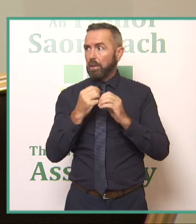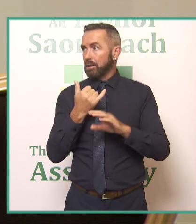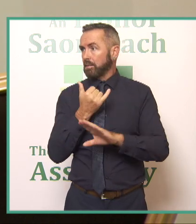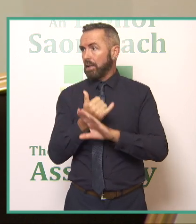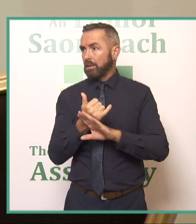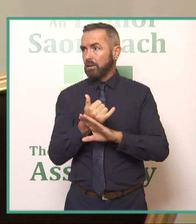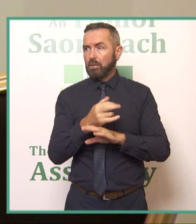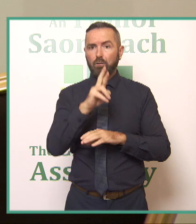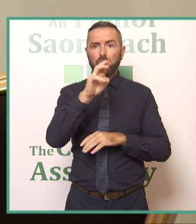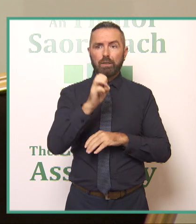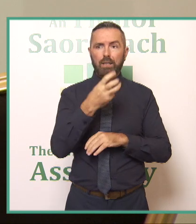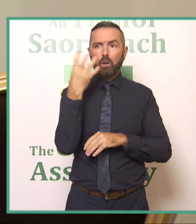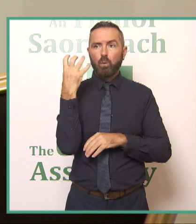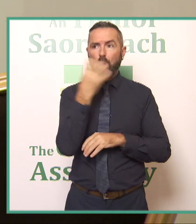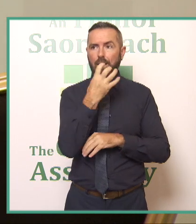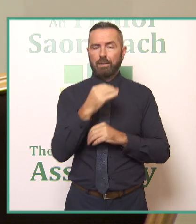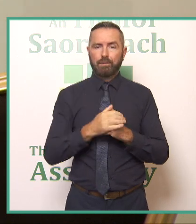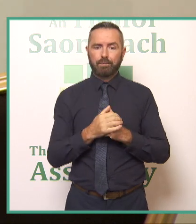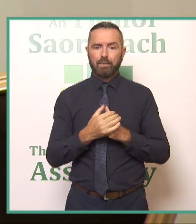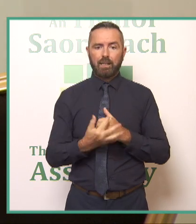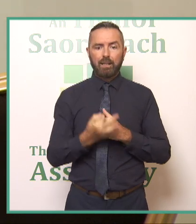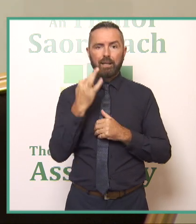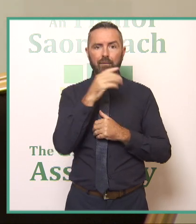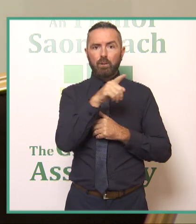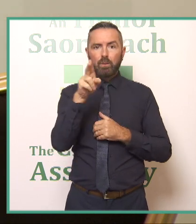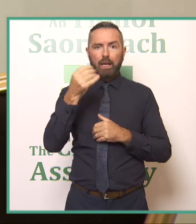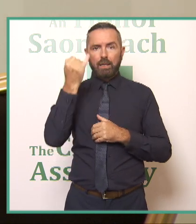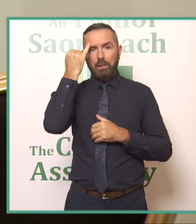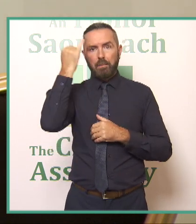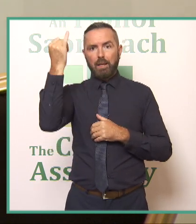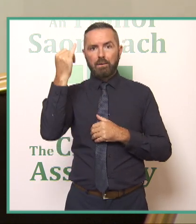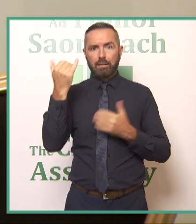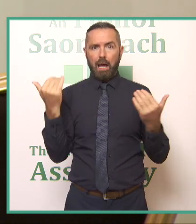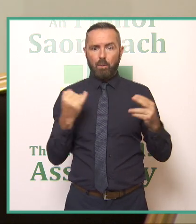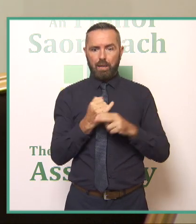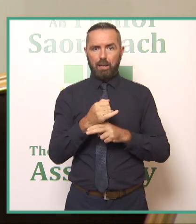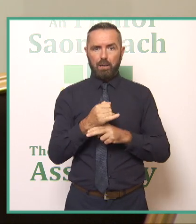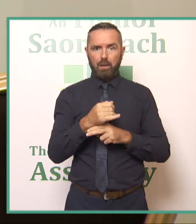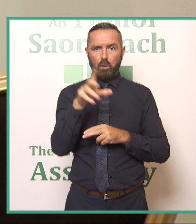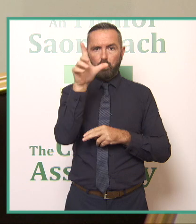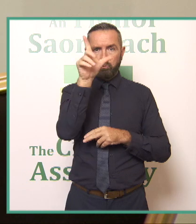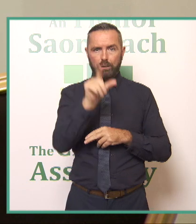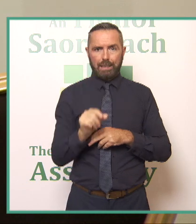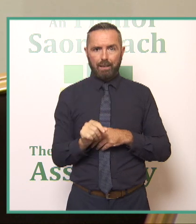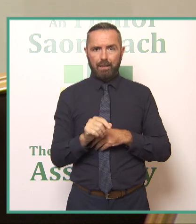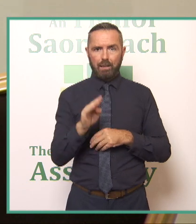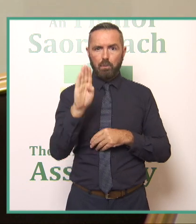that's rewilding if you if you imagine that we were in Brazil and and a tropical rainforest